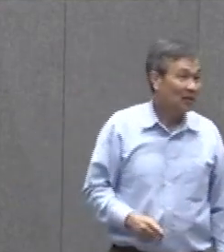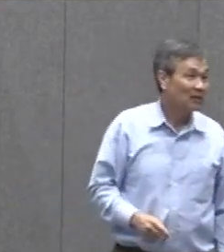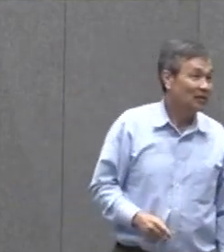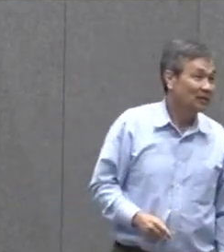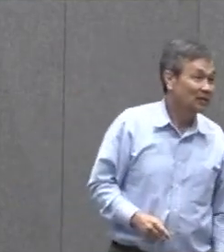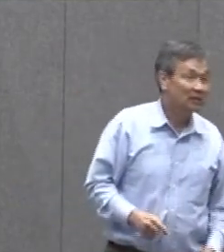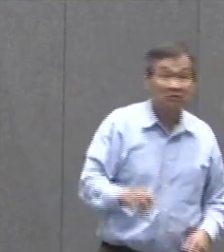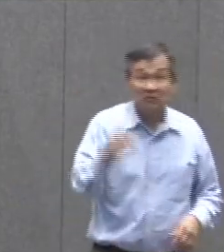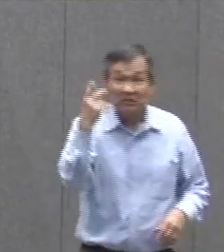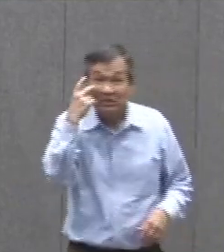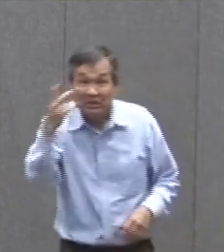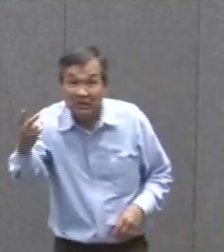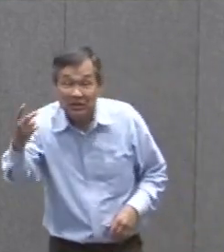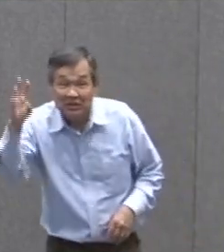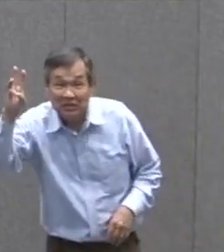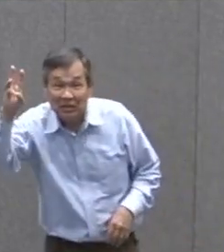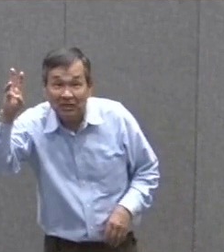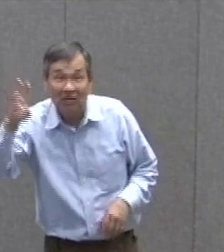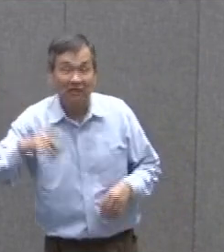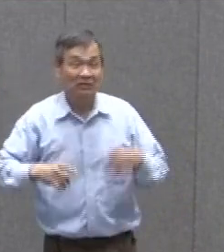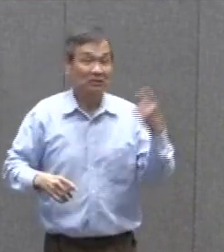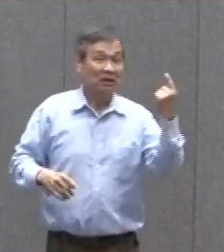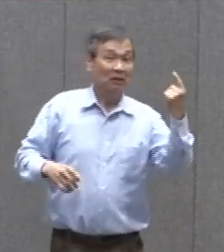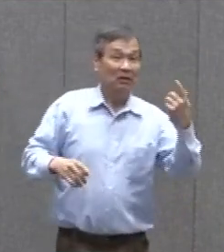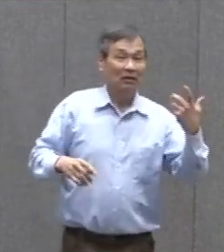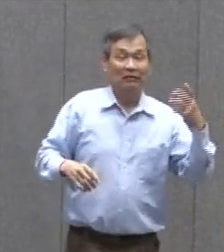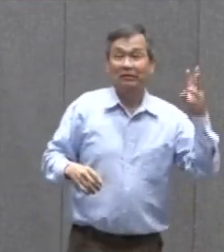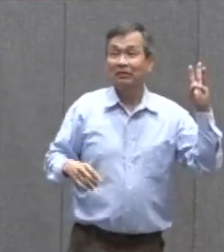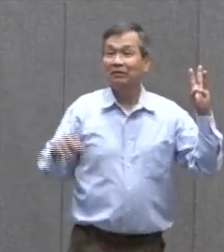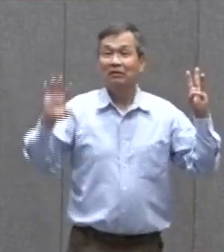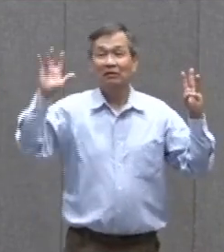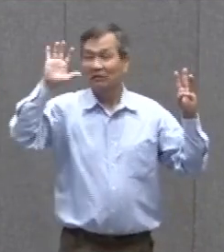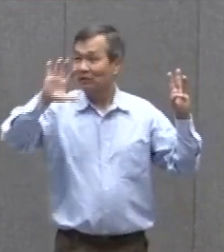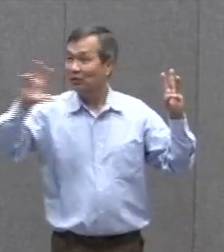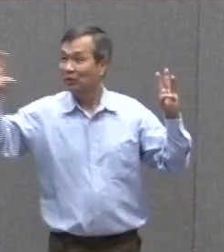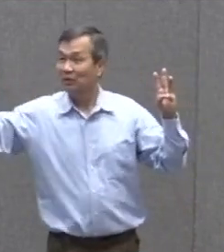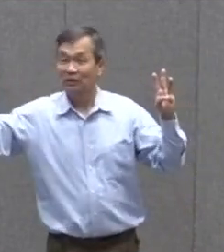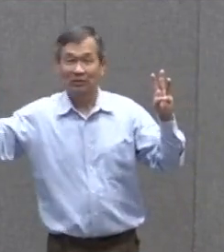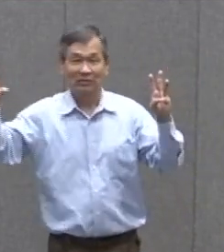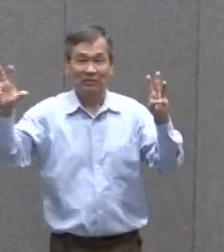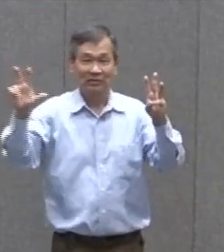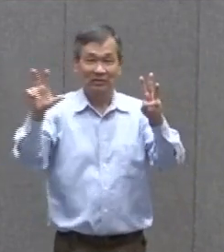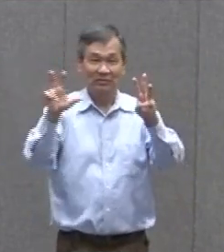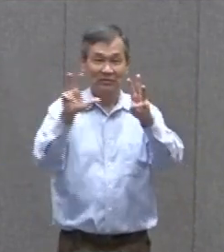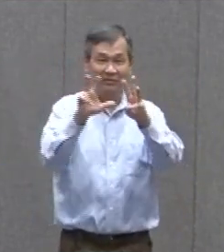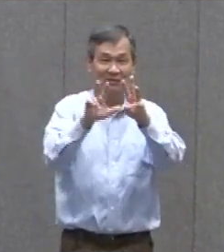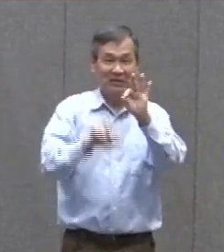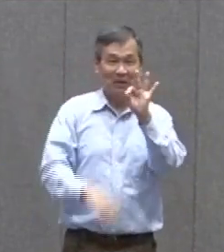If you find six of something and plus three of something, you'll have nine.